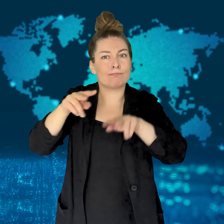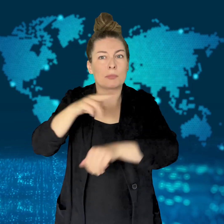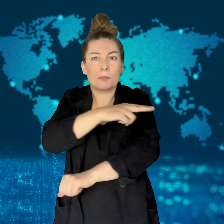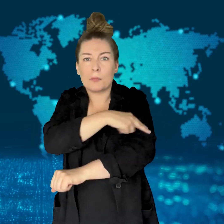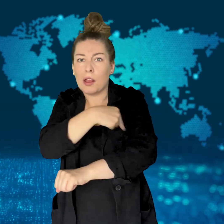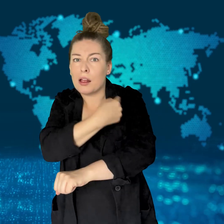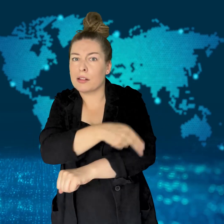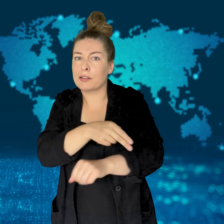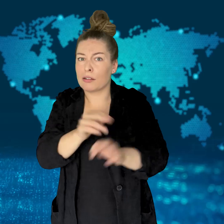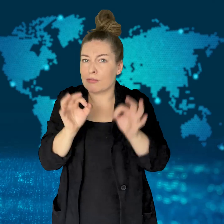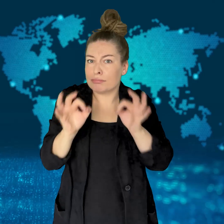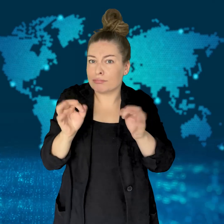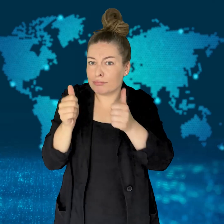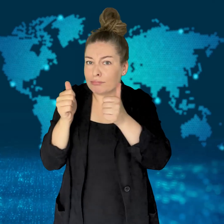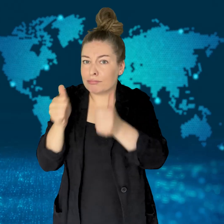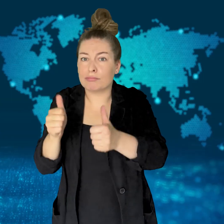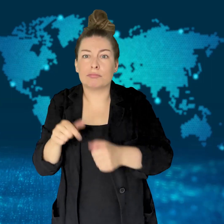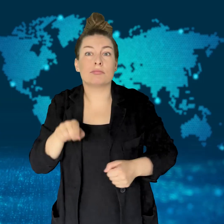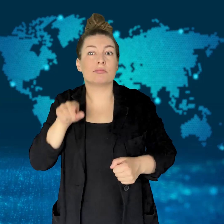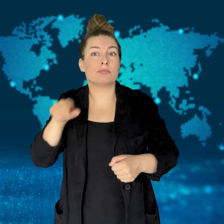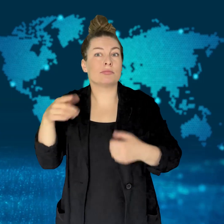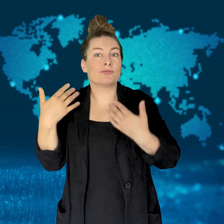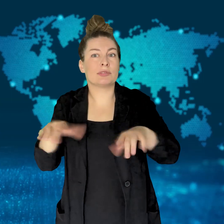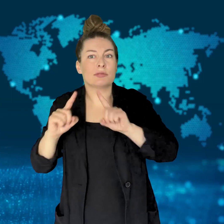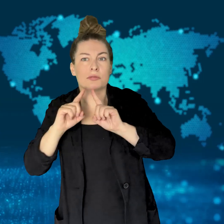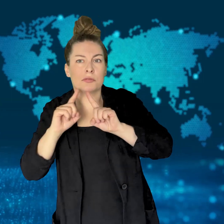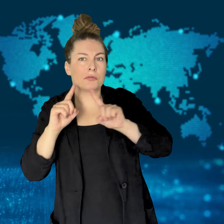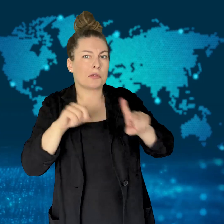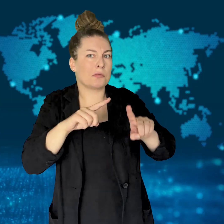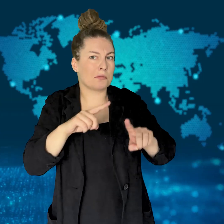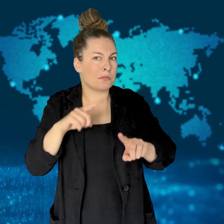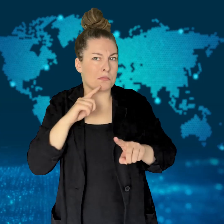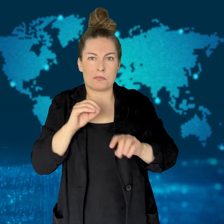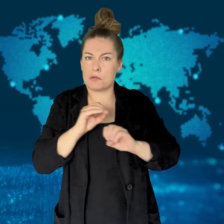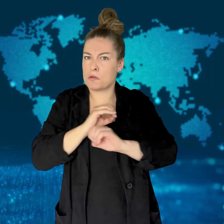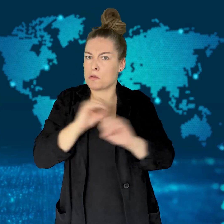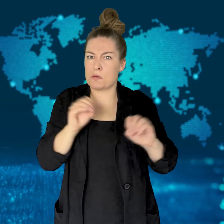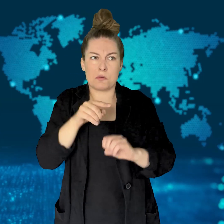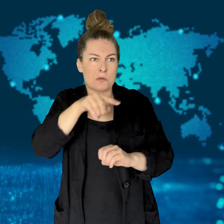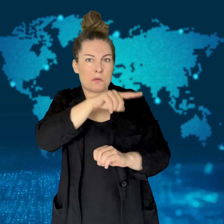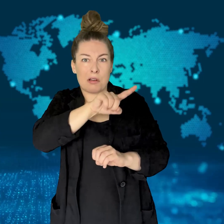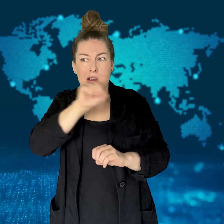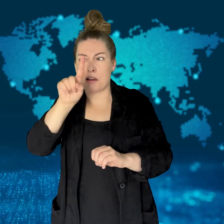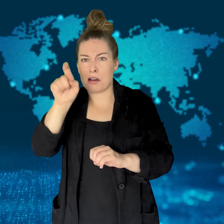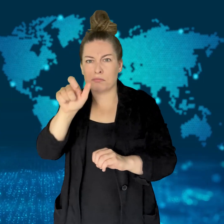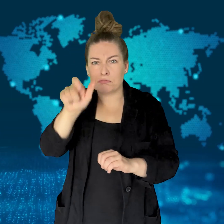The college said there were no students taking part in the program.